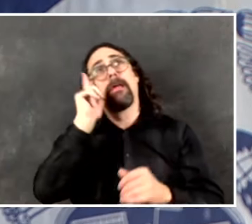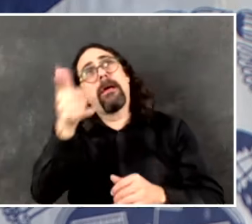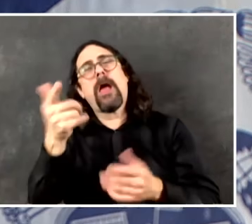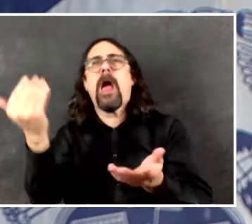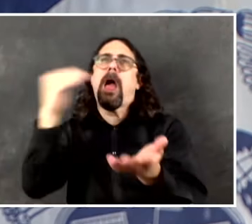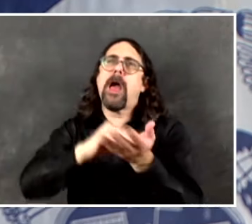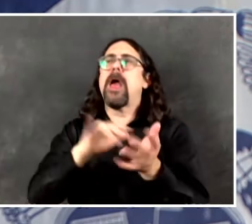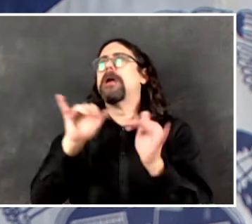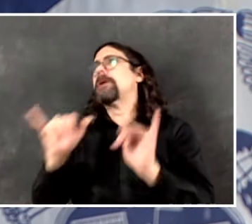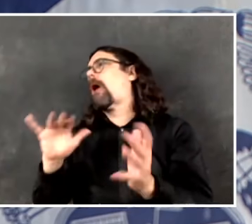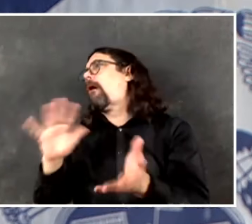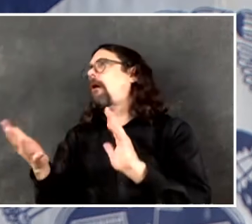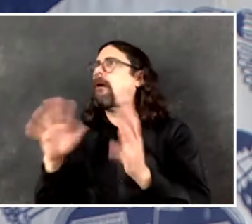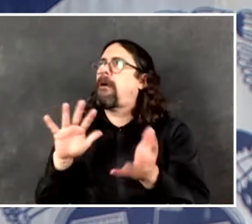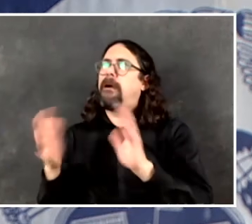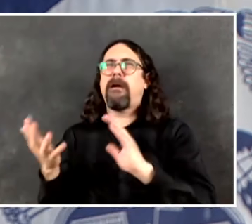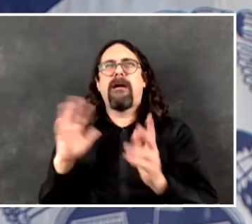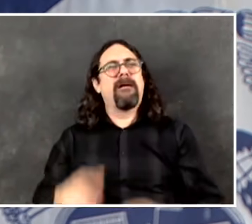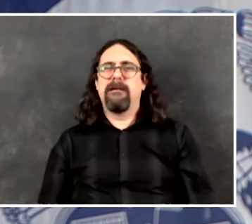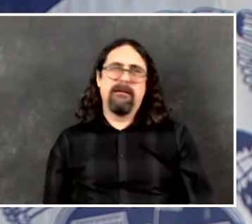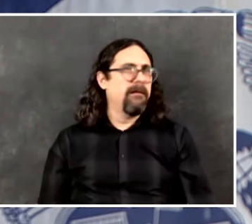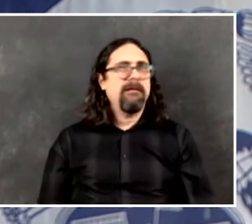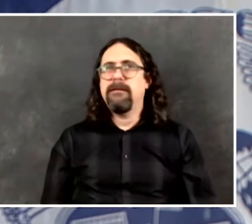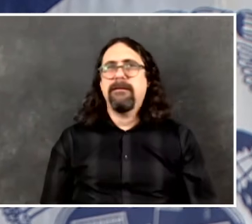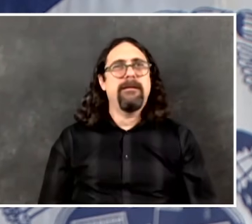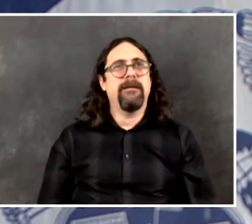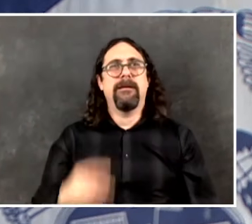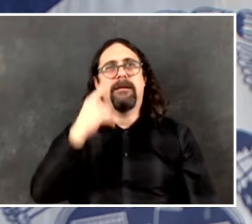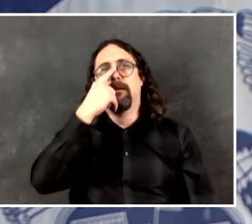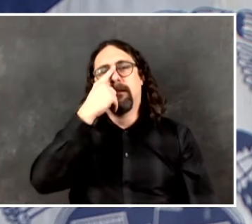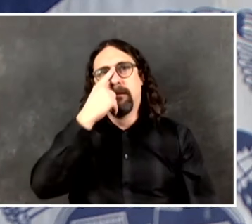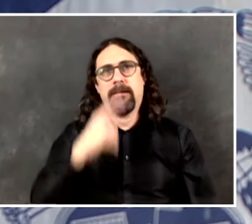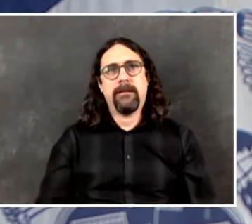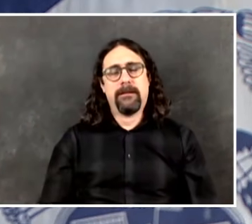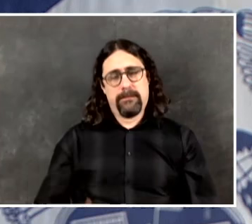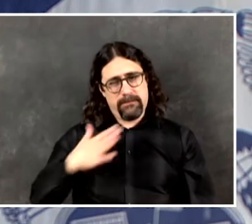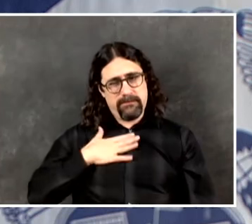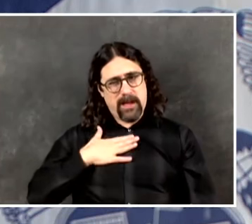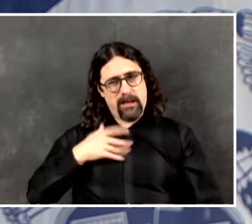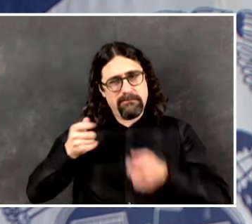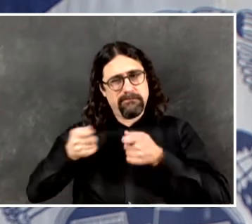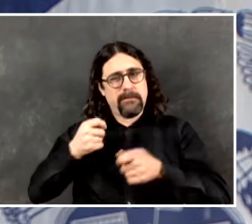WE HAVE 20 MONTHS FOR THIS ADMINISTRATION TO RUN ALL WAIT TO THE FINISH LIN E ANRED AY LLMEAK